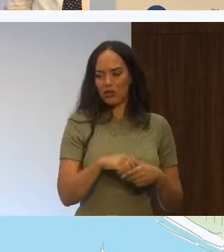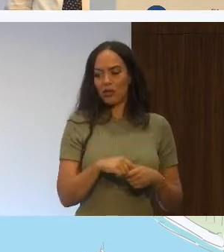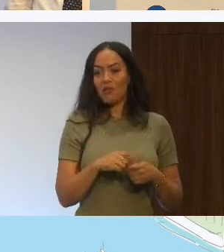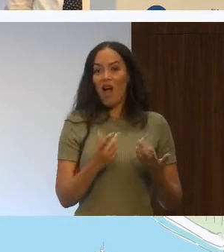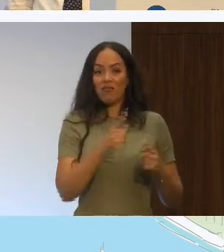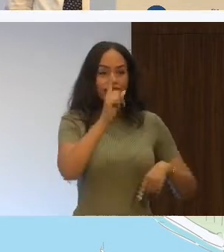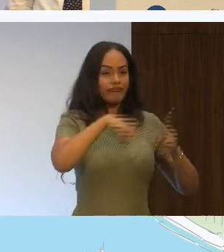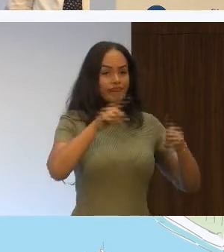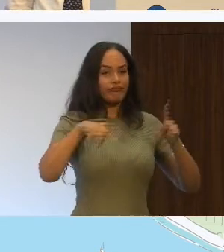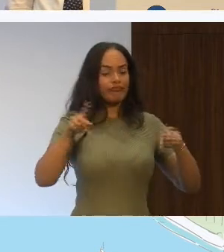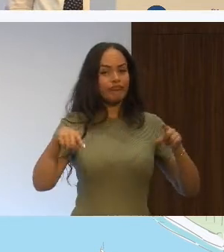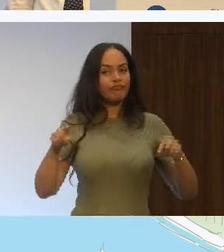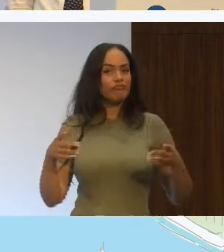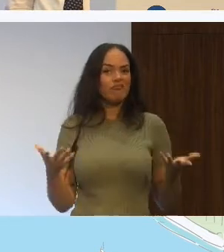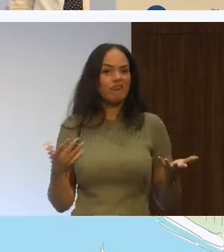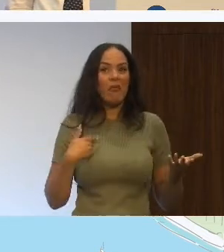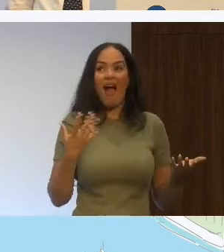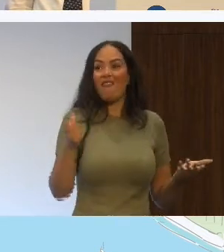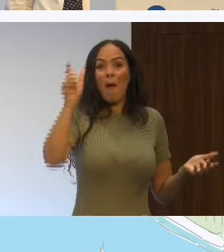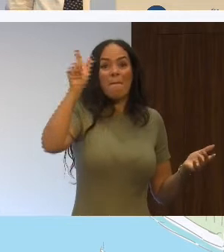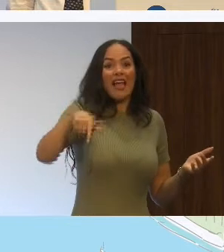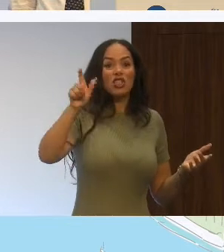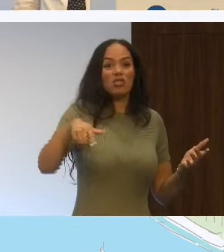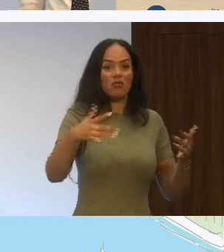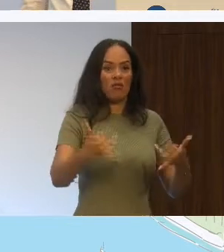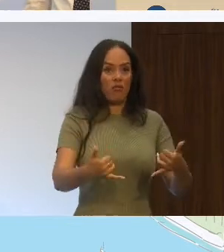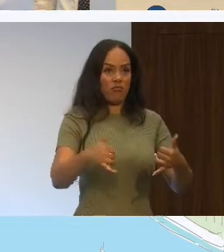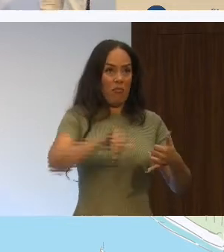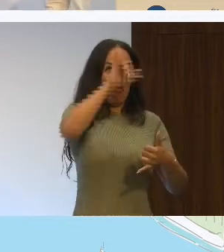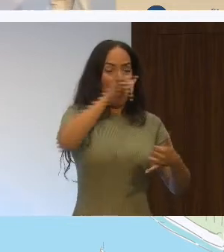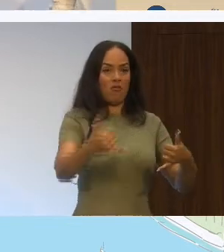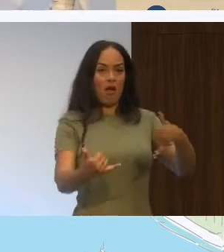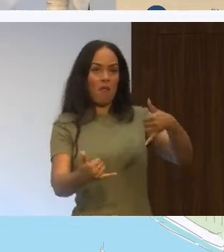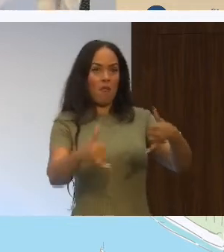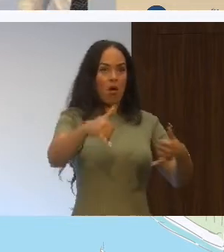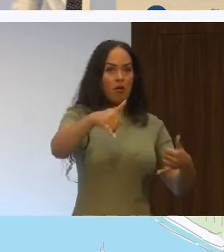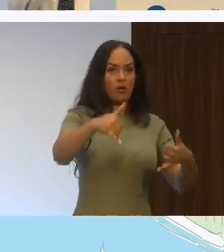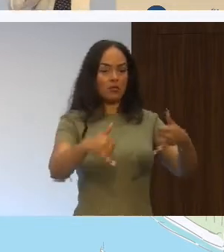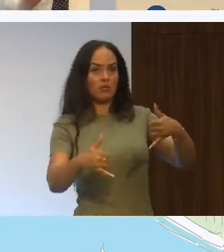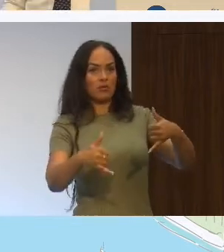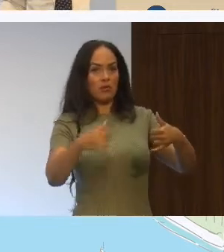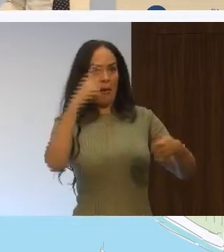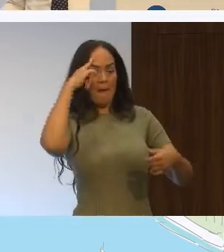I've got patients that are airline pilots, and if you're an airline pilots and you have migraine with visual aura completely destroys your career.